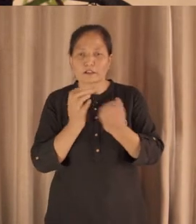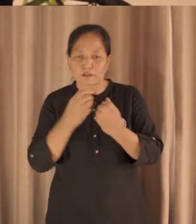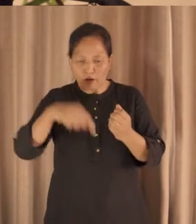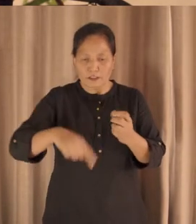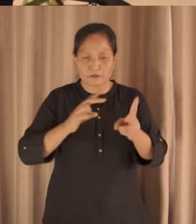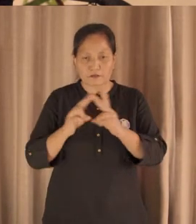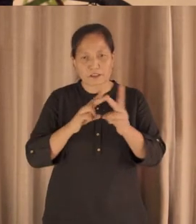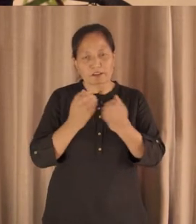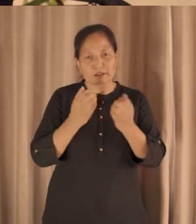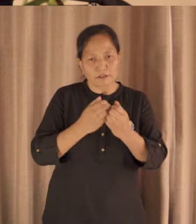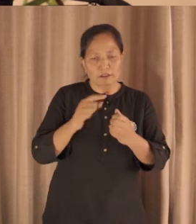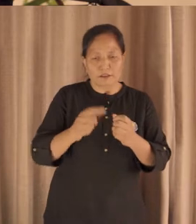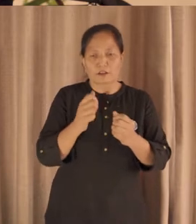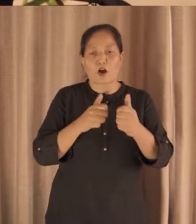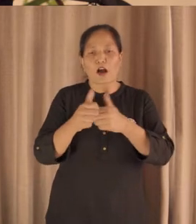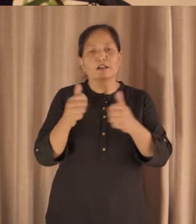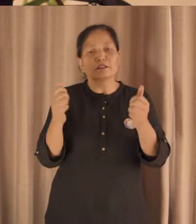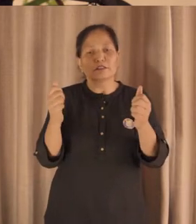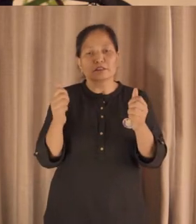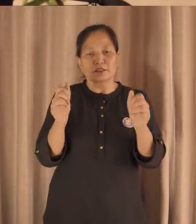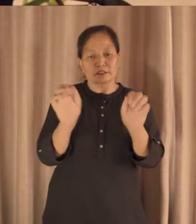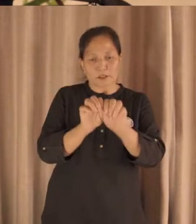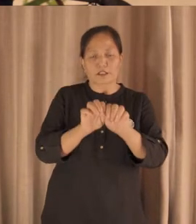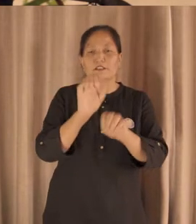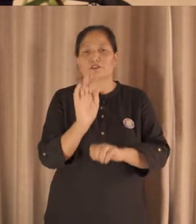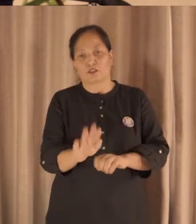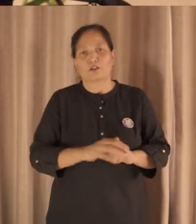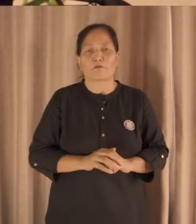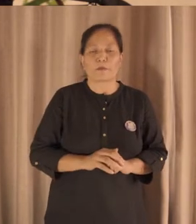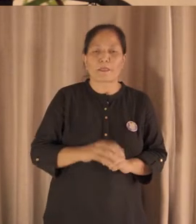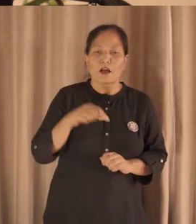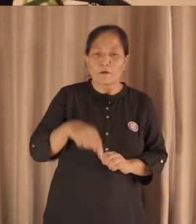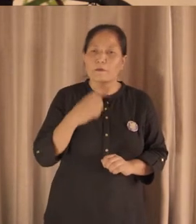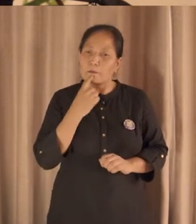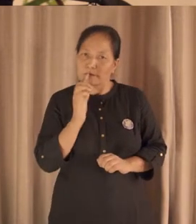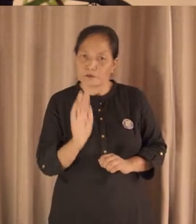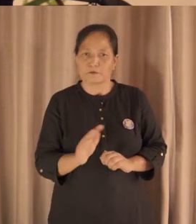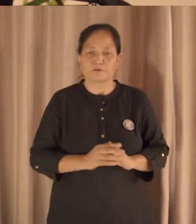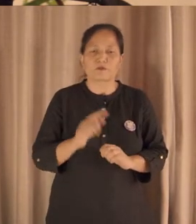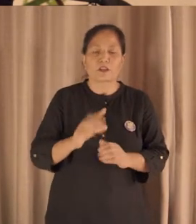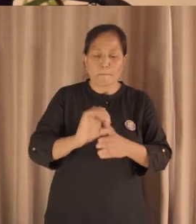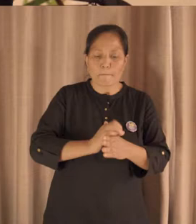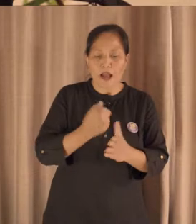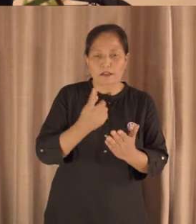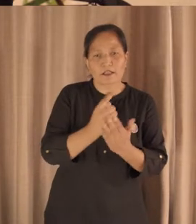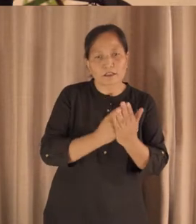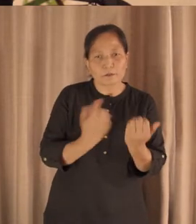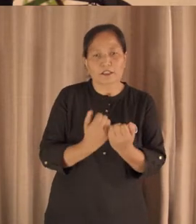say you are a Tharu, no one will ask if you are from Darchula. They will ask you which part of Terai you are from. They ask which eastern part of Nepal do you belong to and